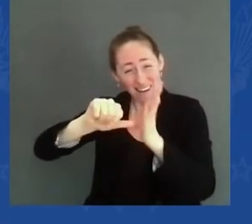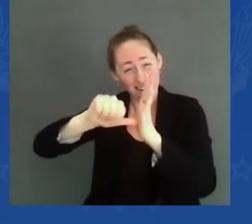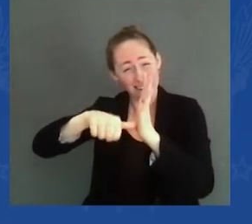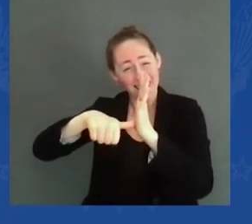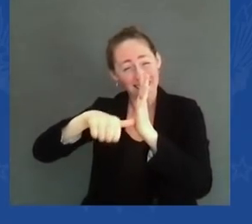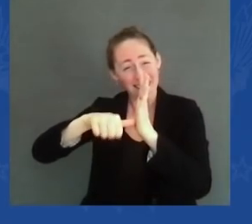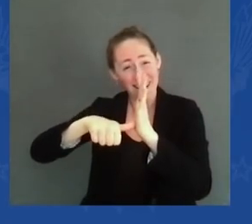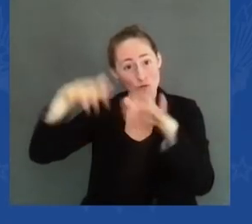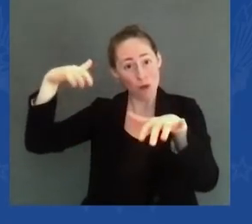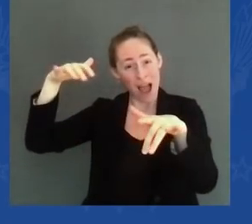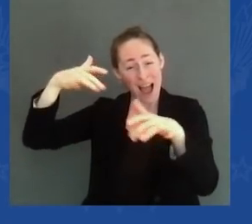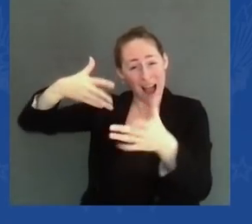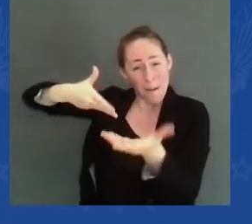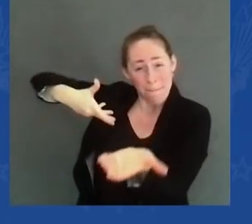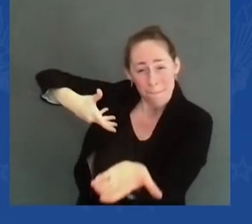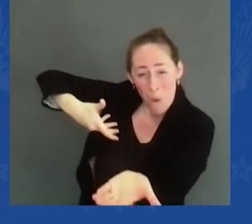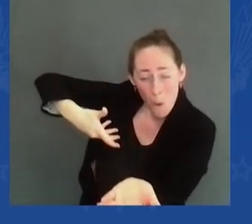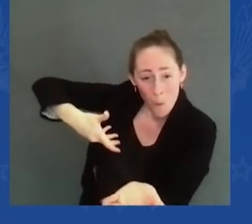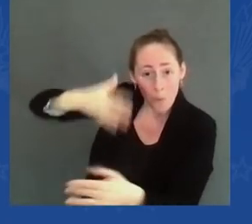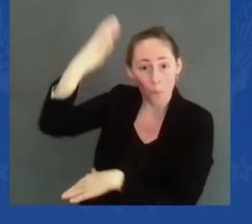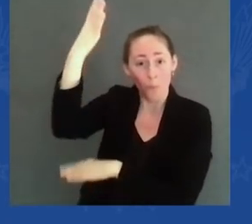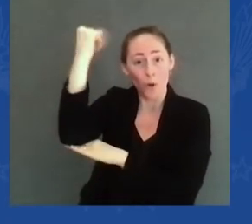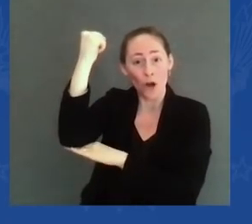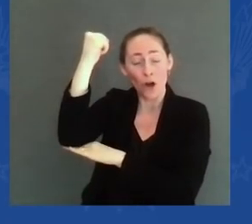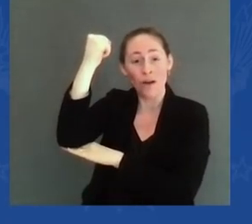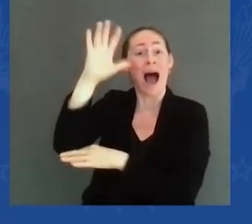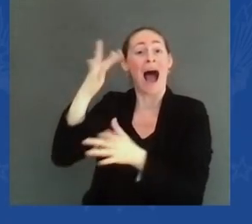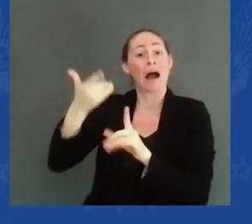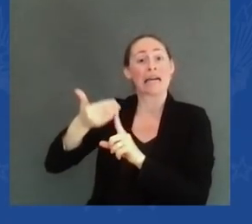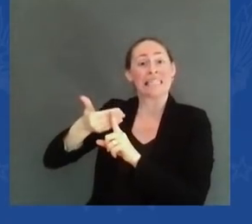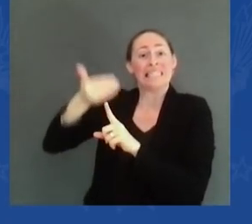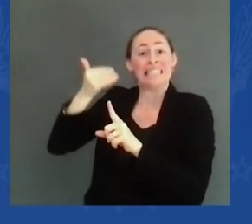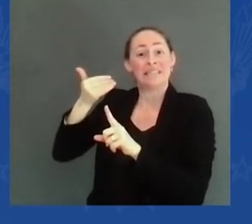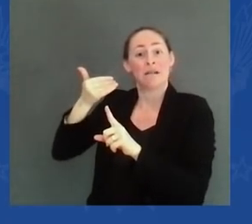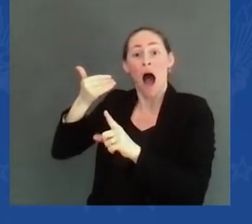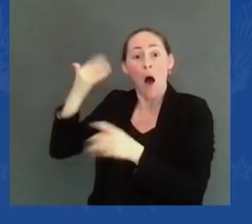deluged New York City and Long Island. Only two months after tropical storm